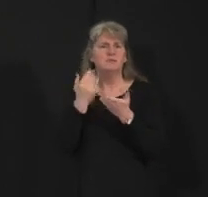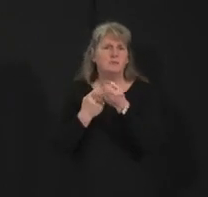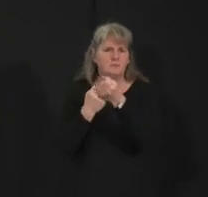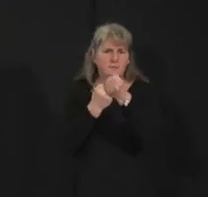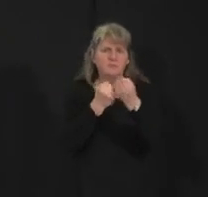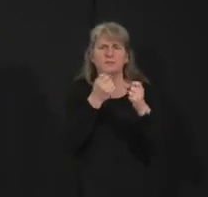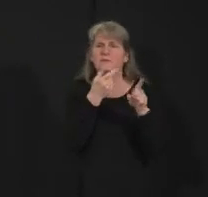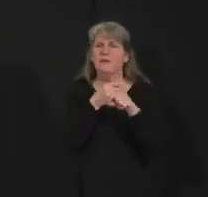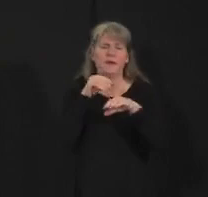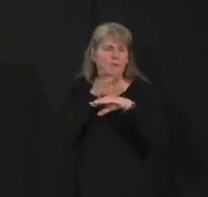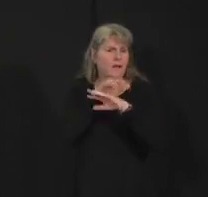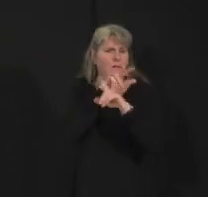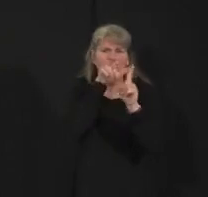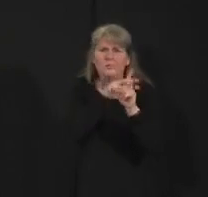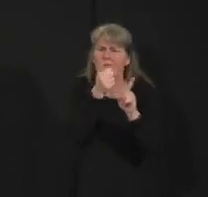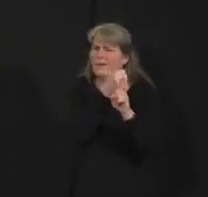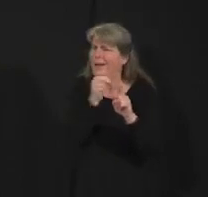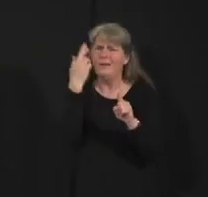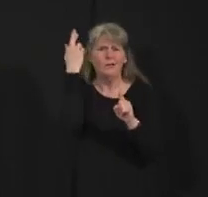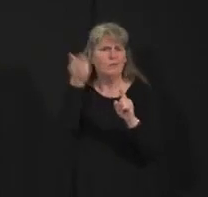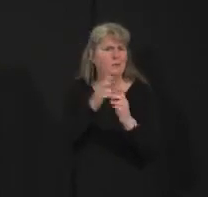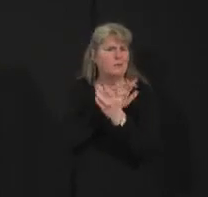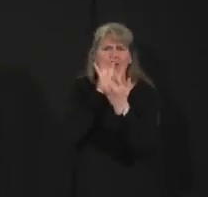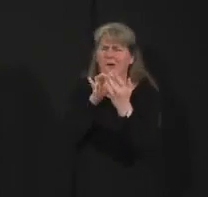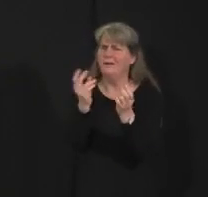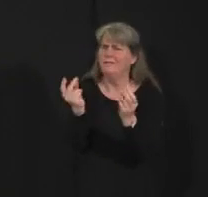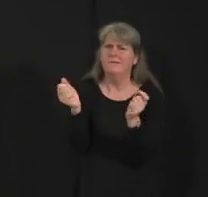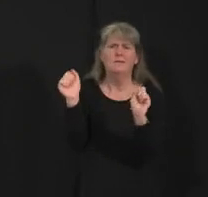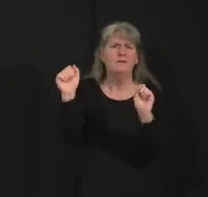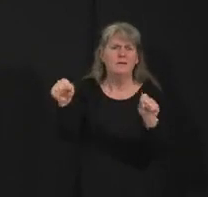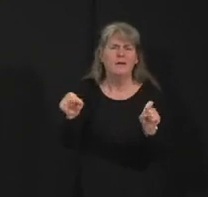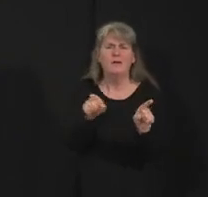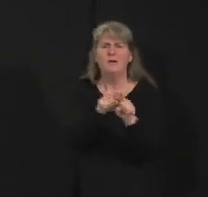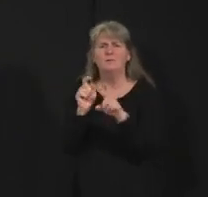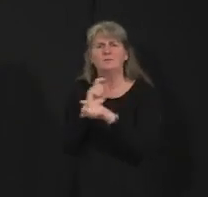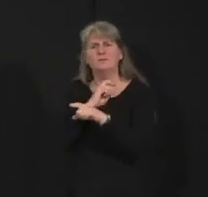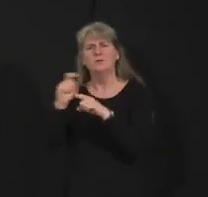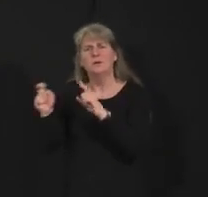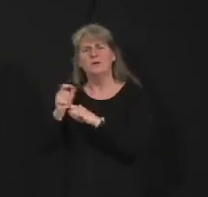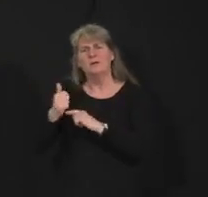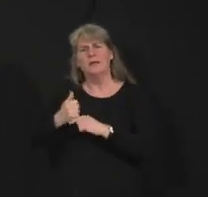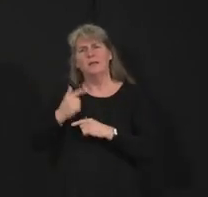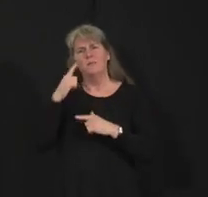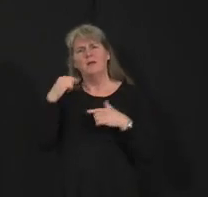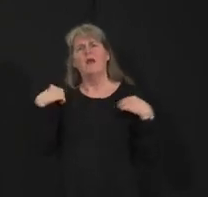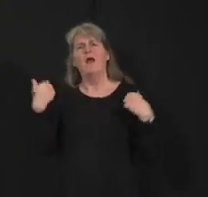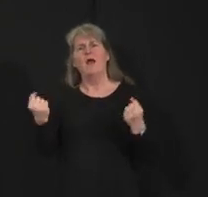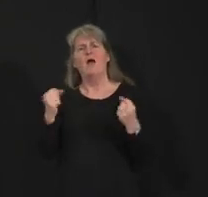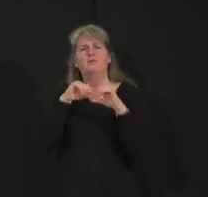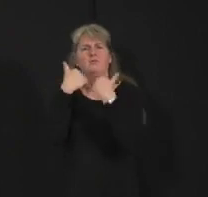phone counselling appointments for any reason right away. You can also call the Canadian mental health Association for